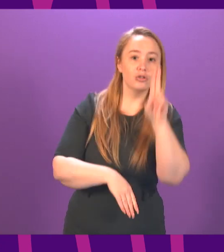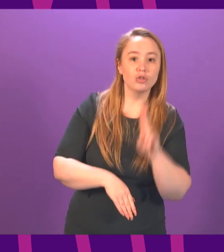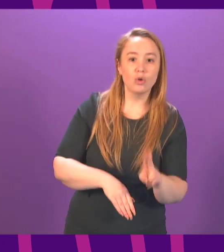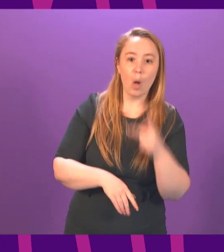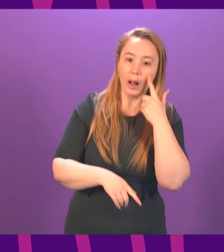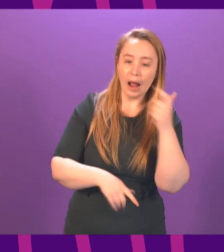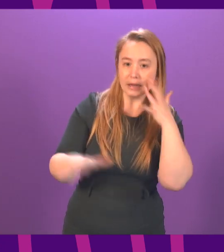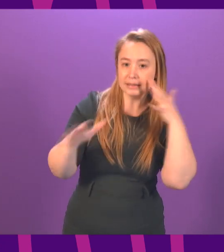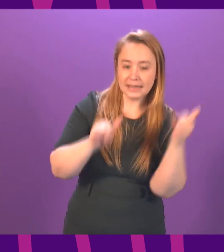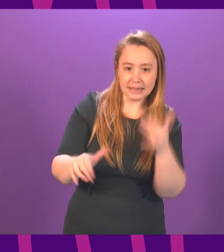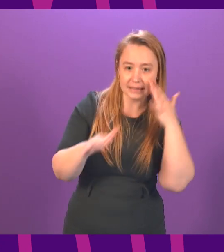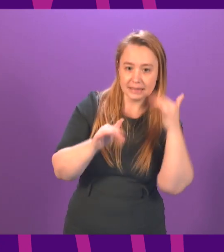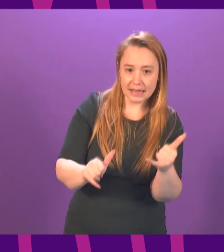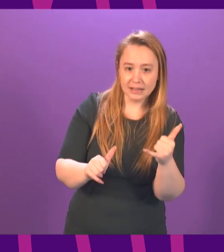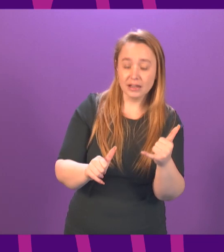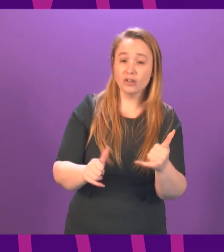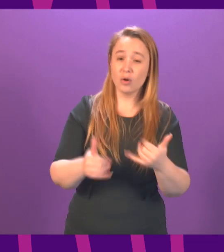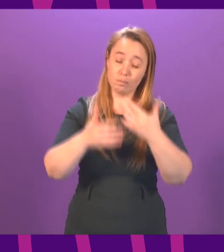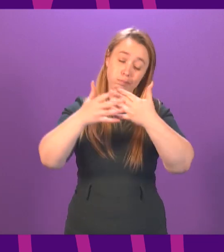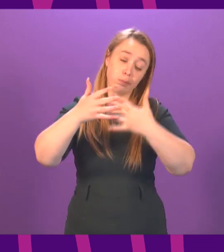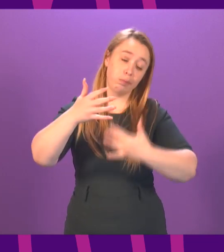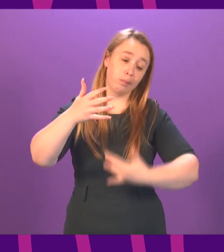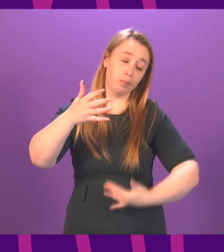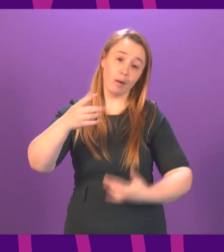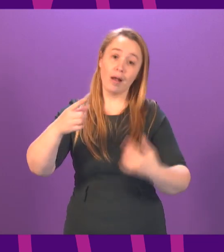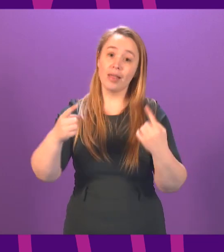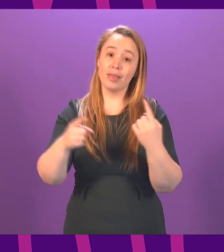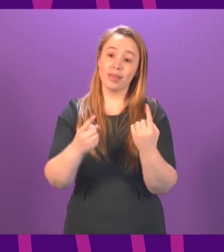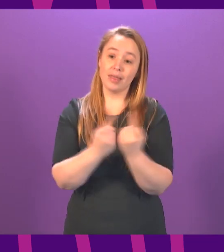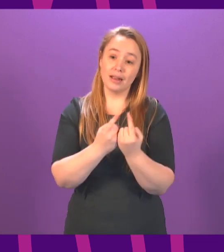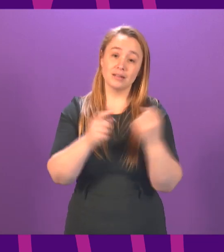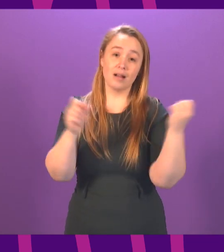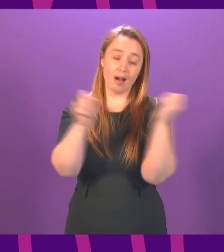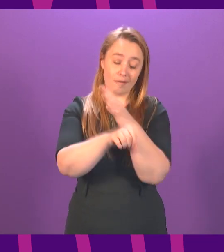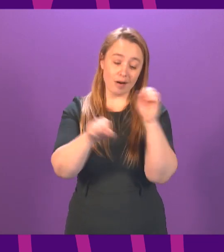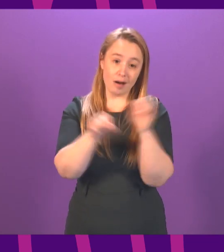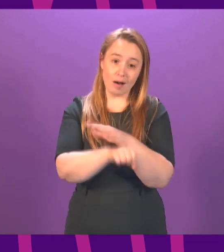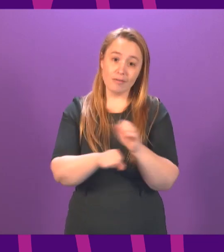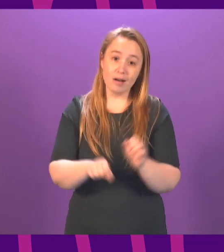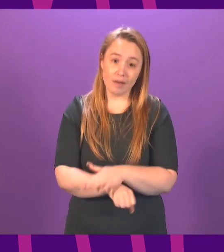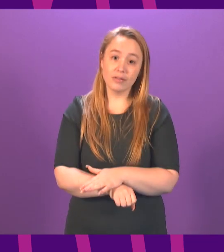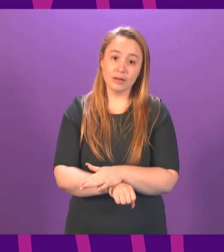We are doing all those things, and doing so in a way that makes sense and that takes account